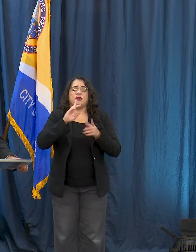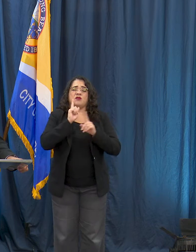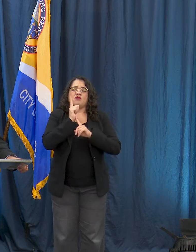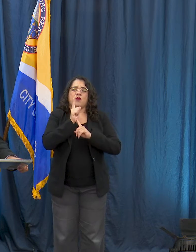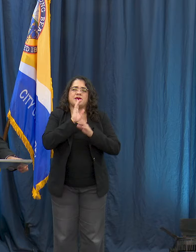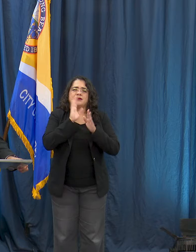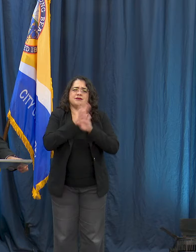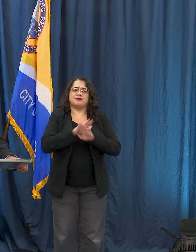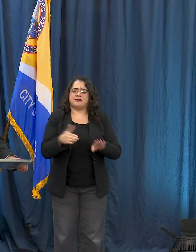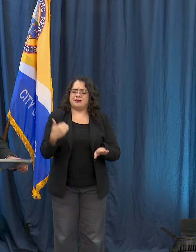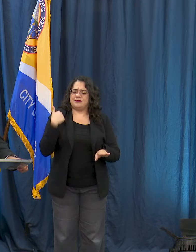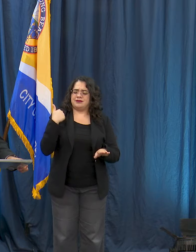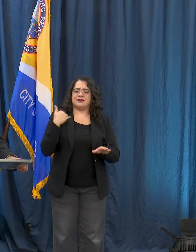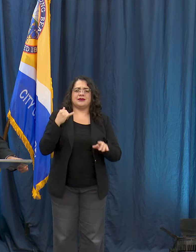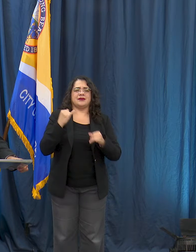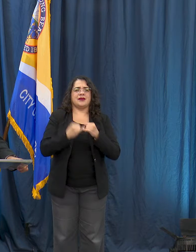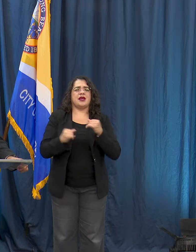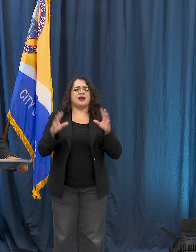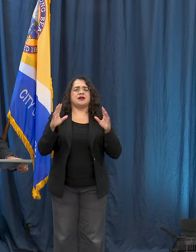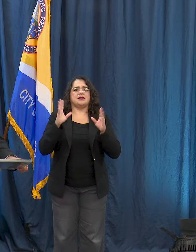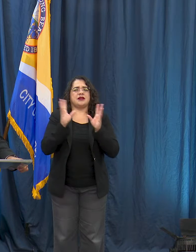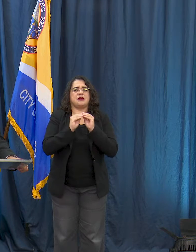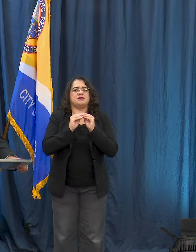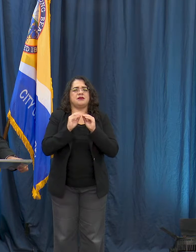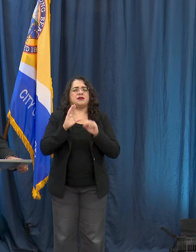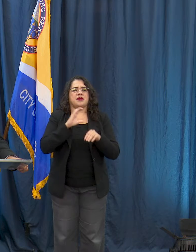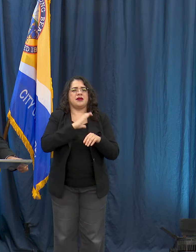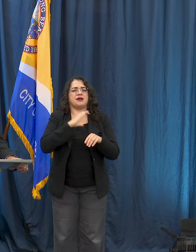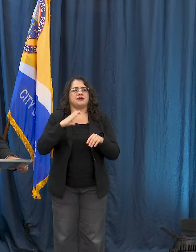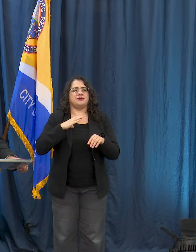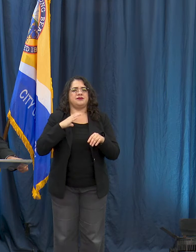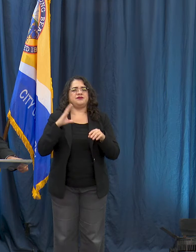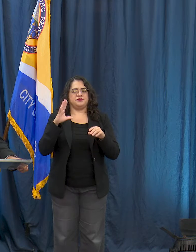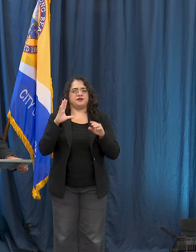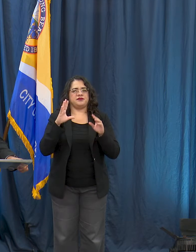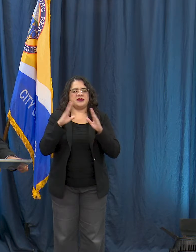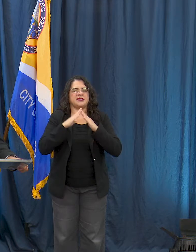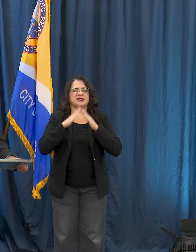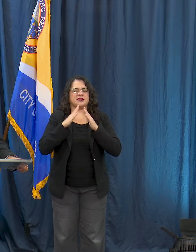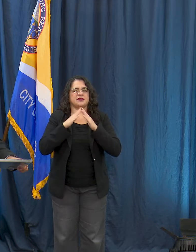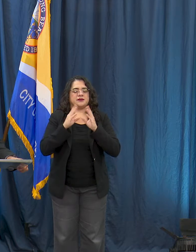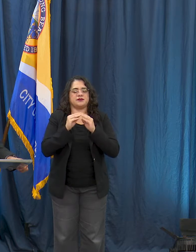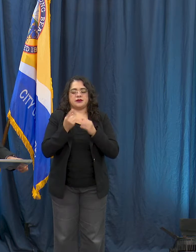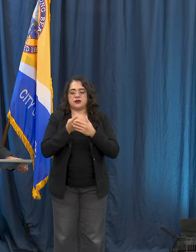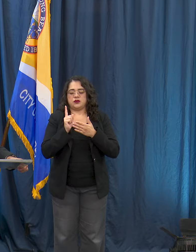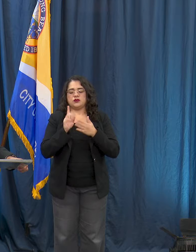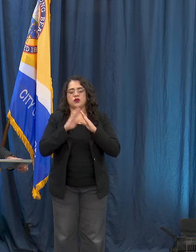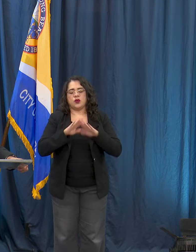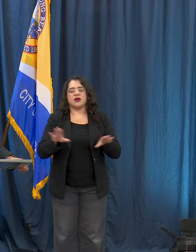council meeting which we had at the end of last week. And we'll continue to honor his memory, but my deepest condolences go